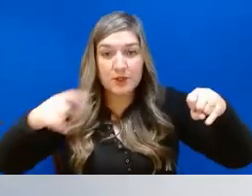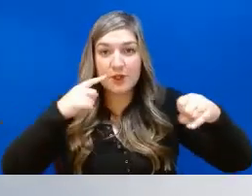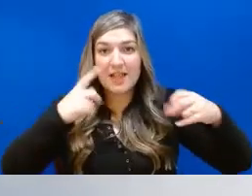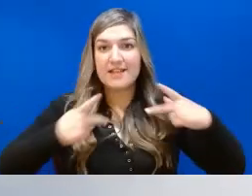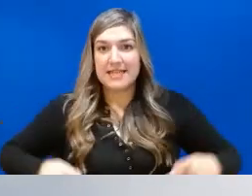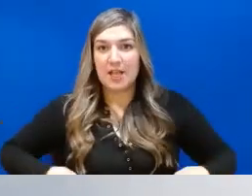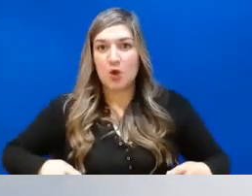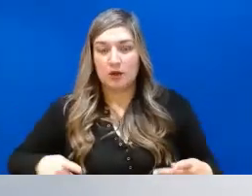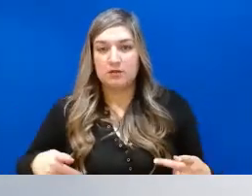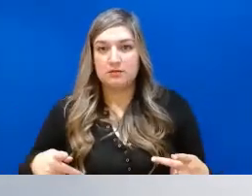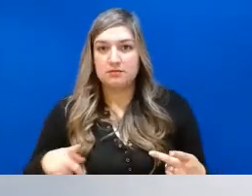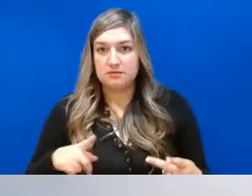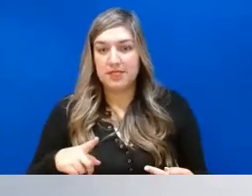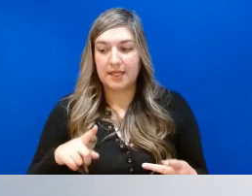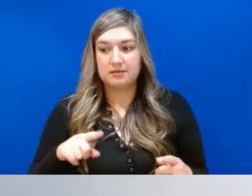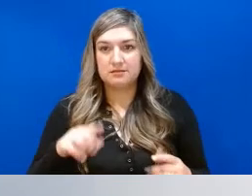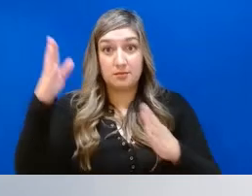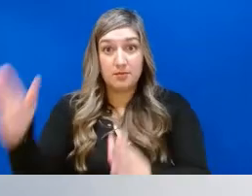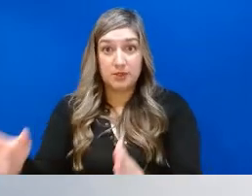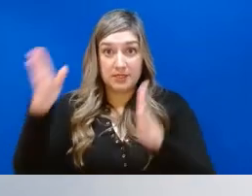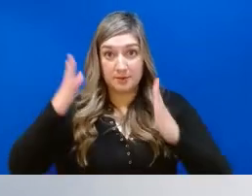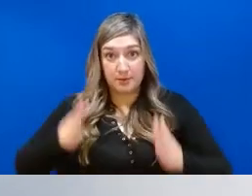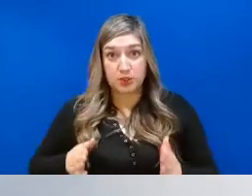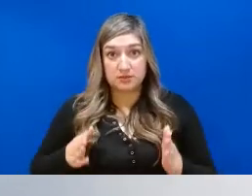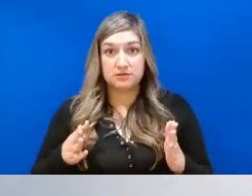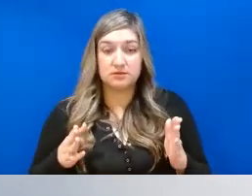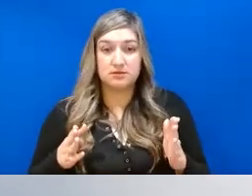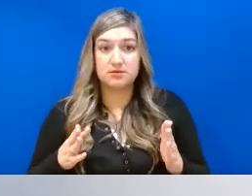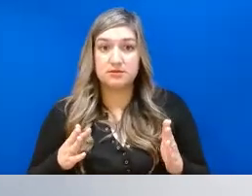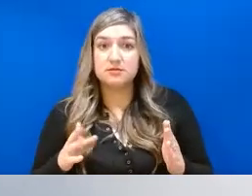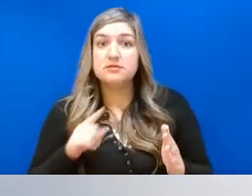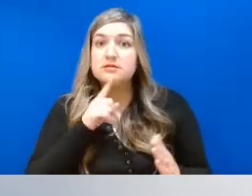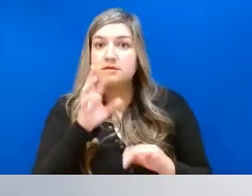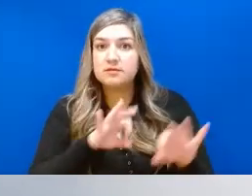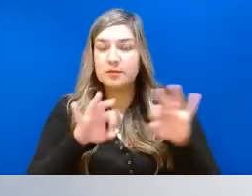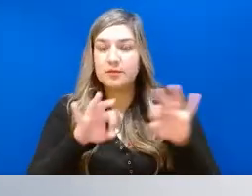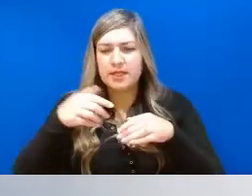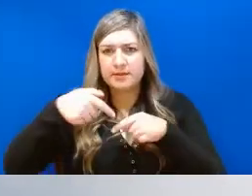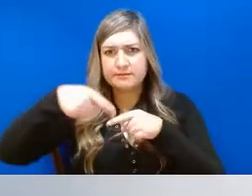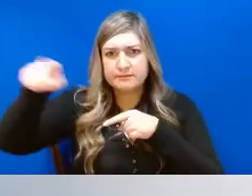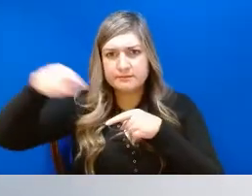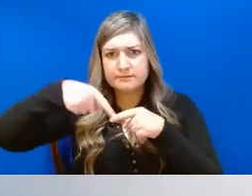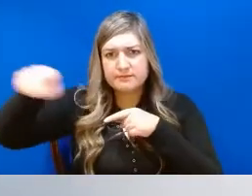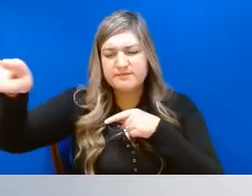you really want to be aware of physical proximity. Like what makes you feel comfortable?